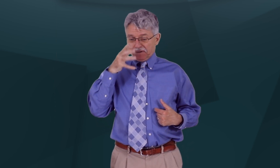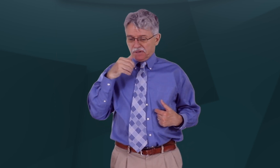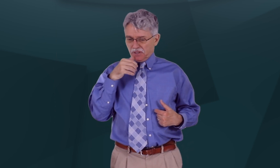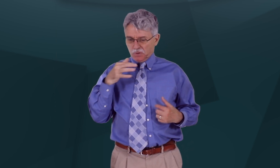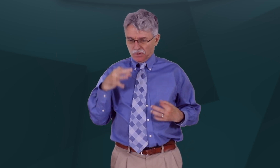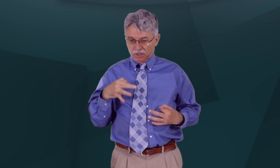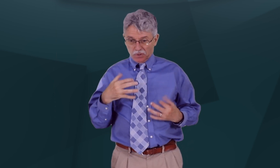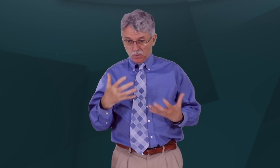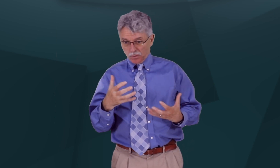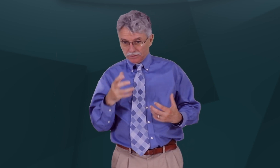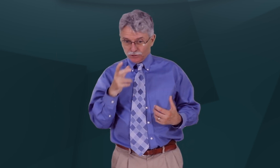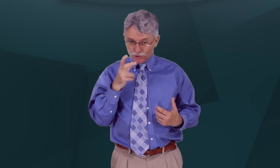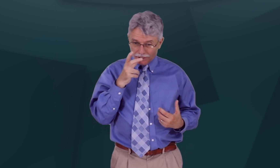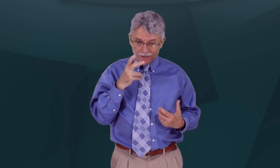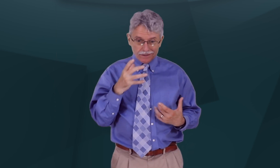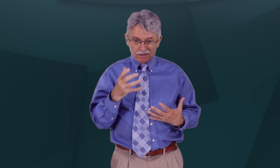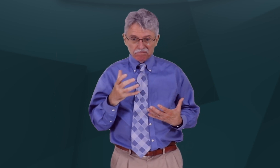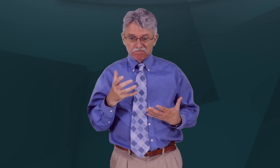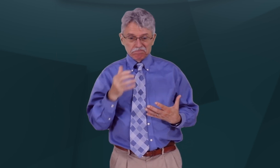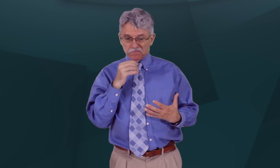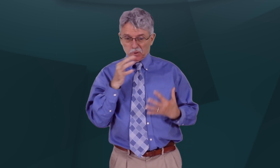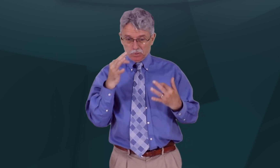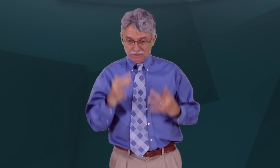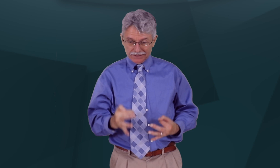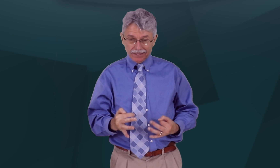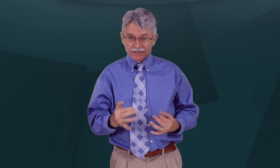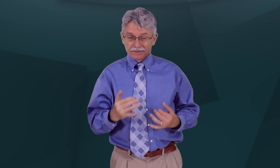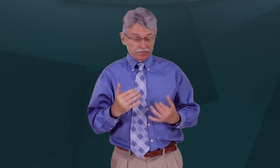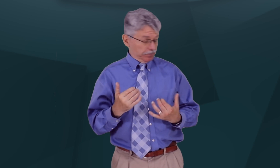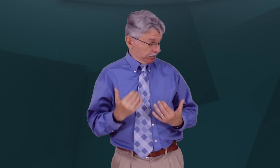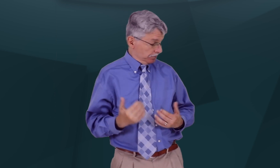As a parent, I'm not going to decide. Do you want chicken or whatever?